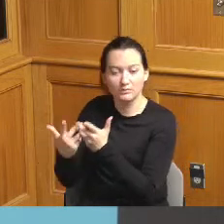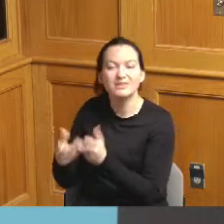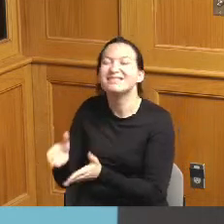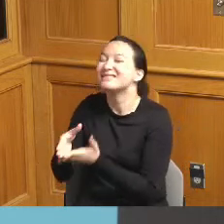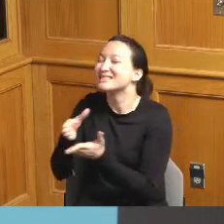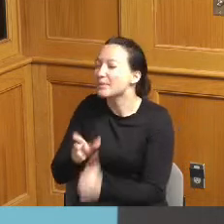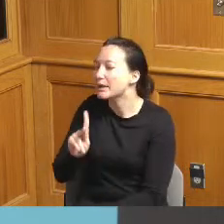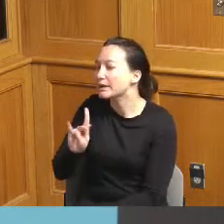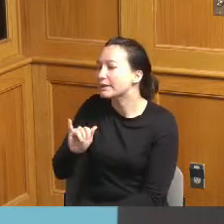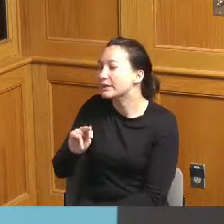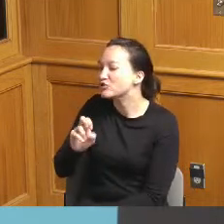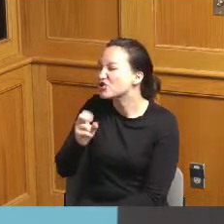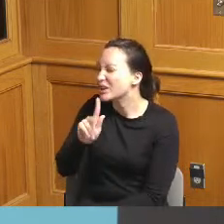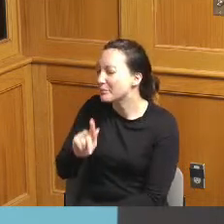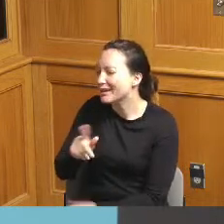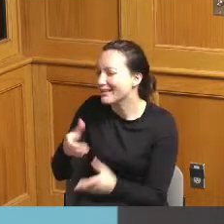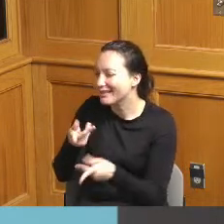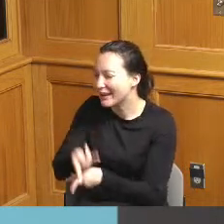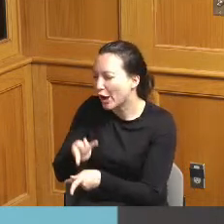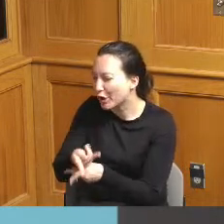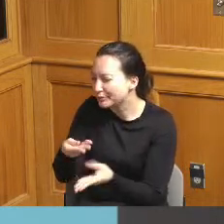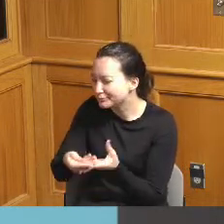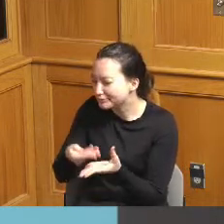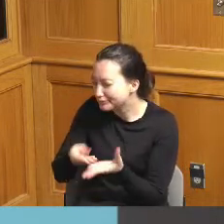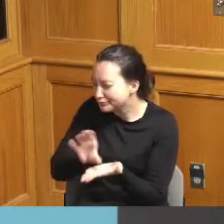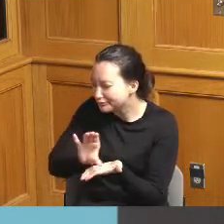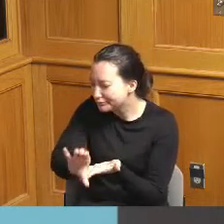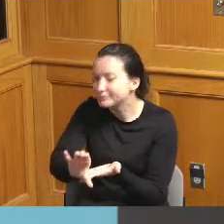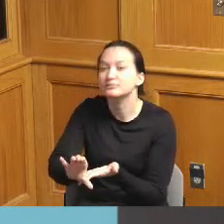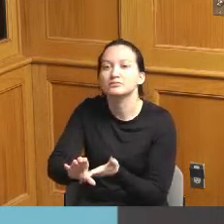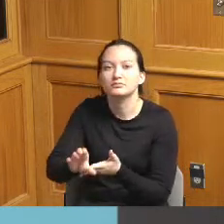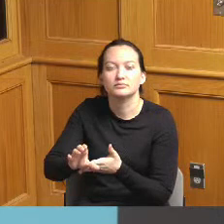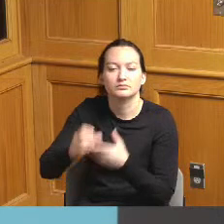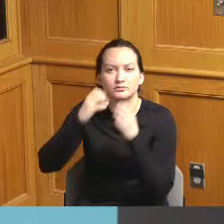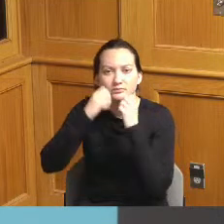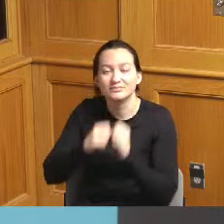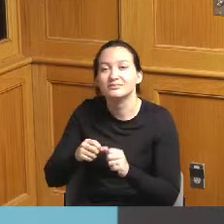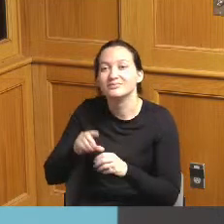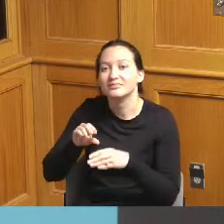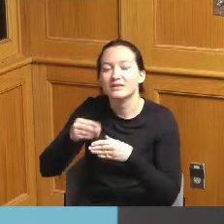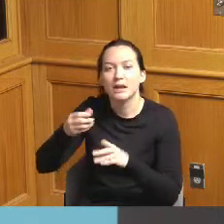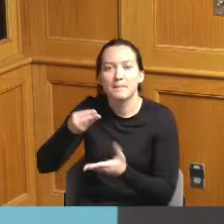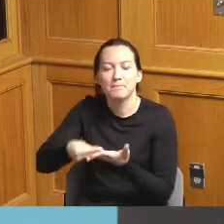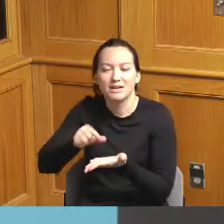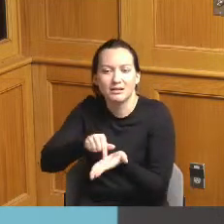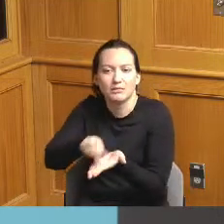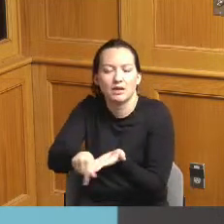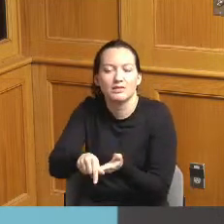of the kinship care Investments that we've made so far invested in kinship stipend expansion 2.7